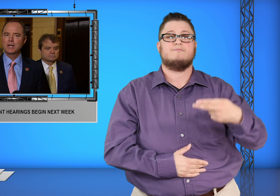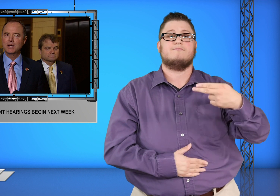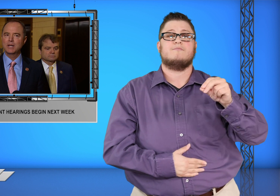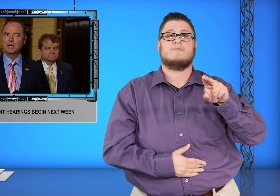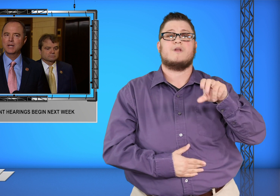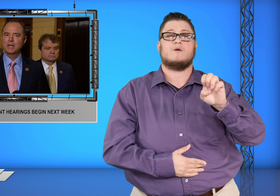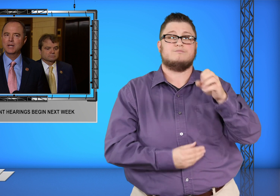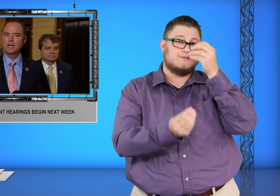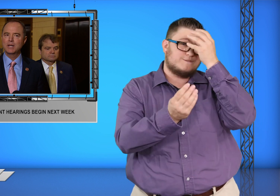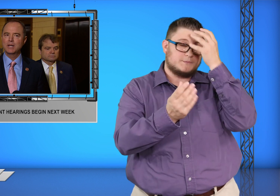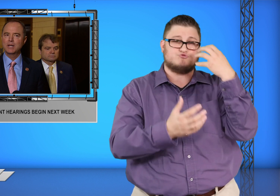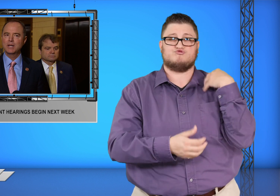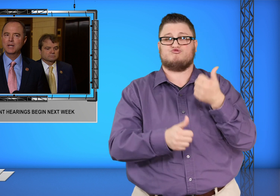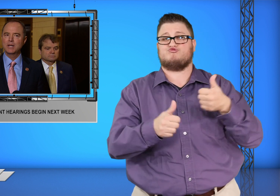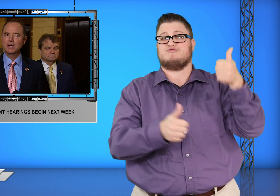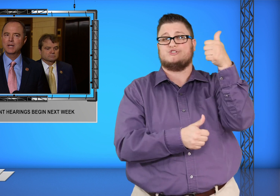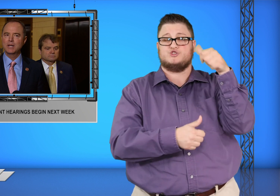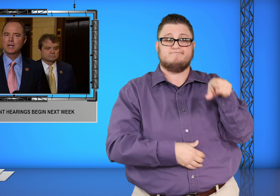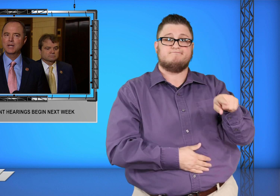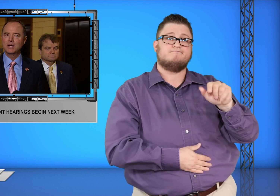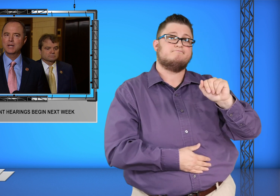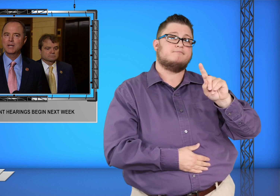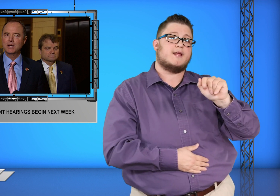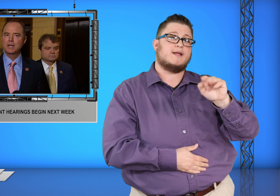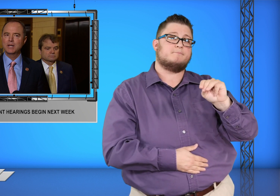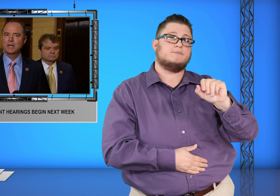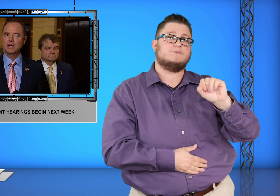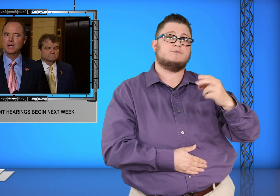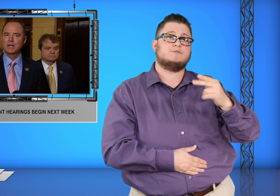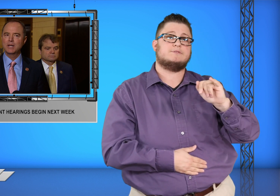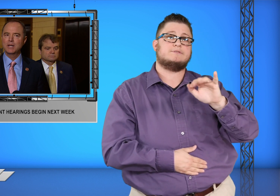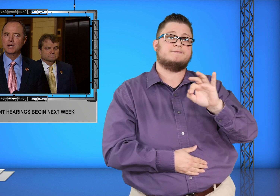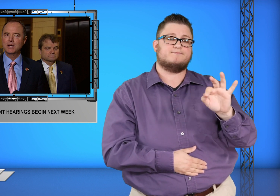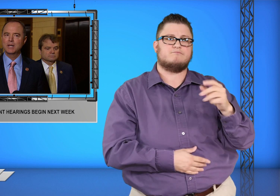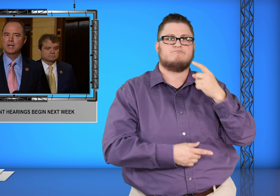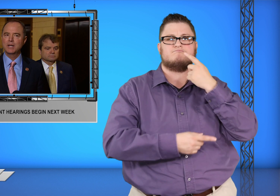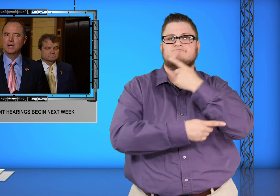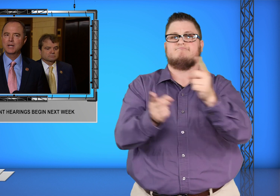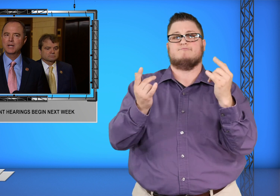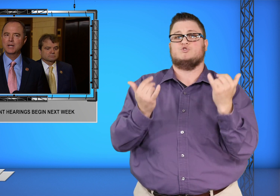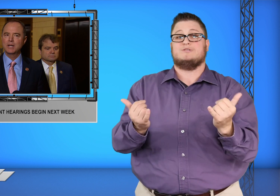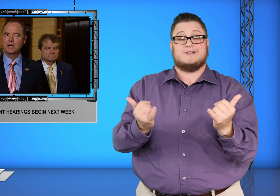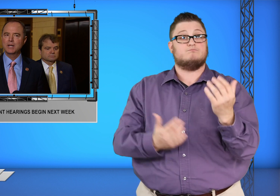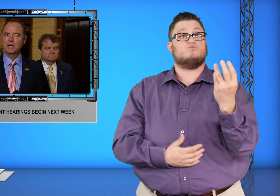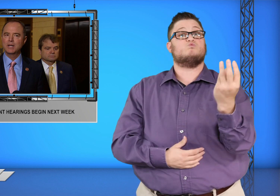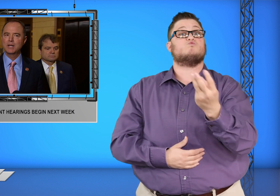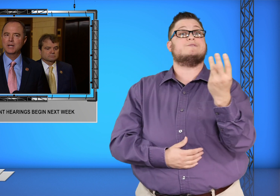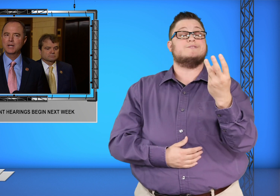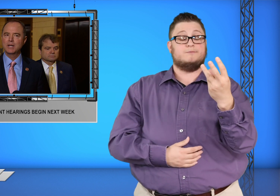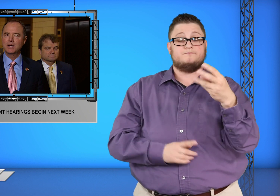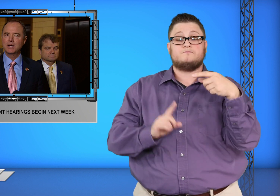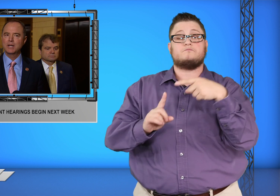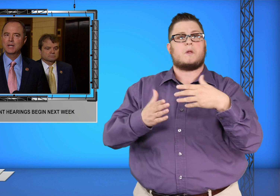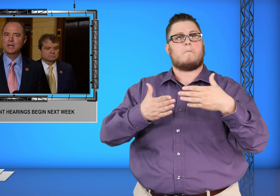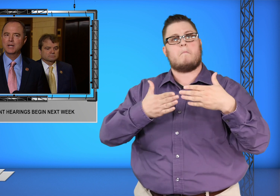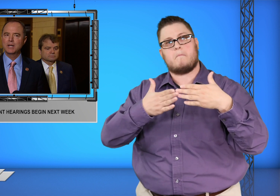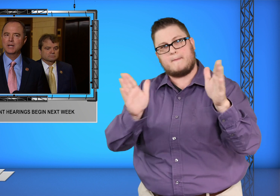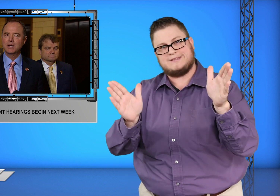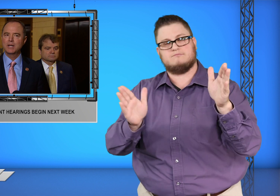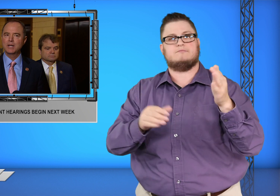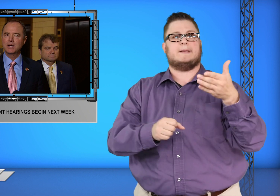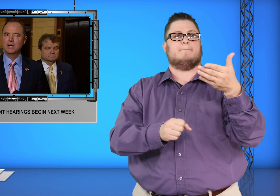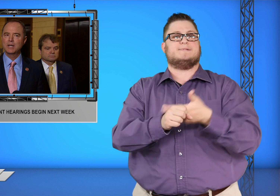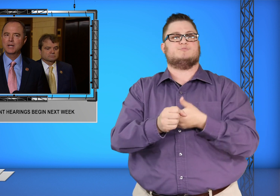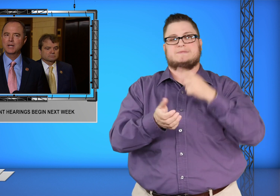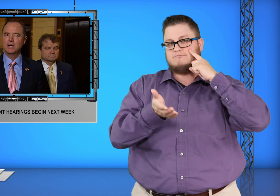House Intelligence Chairman Adam Schiff announced today (Wednesday) that public impeachment